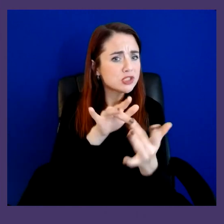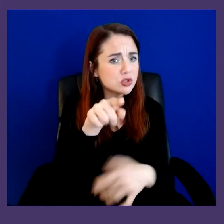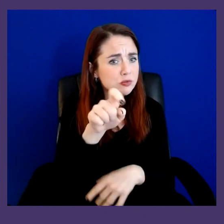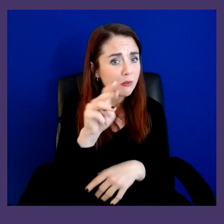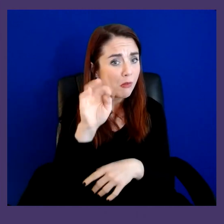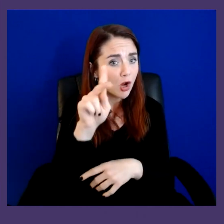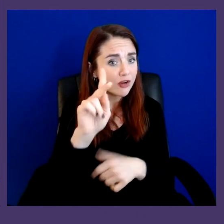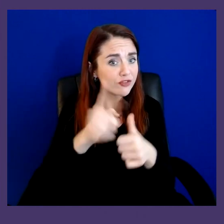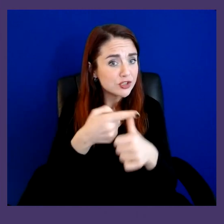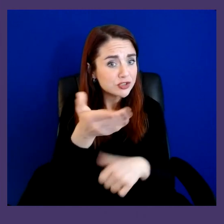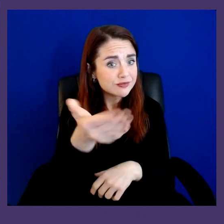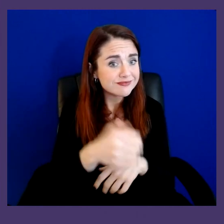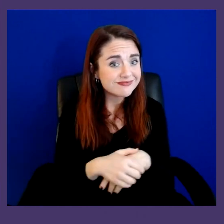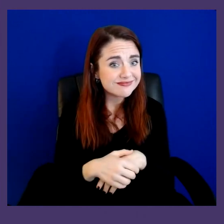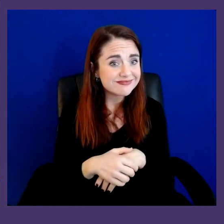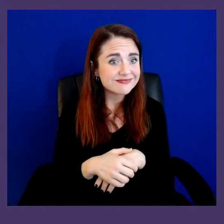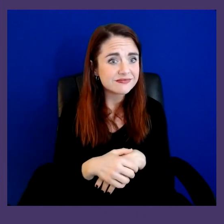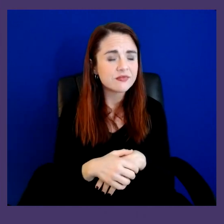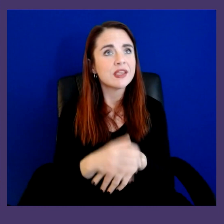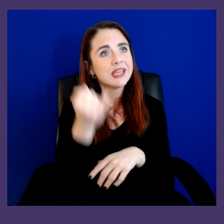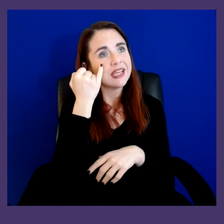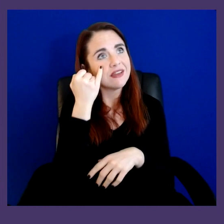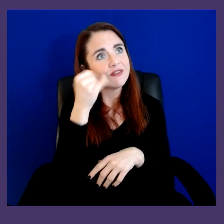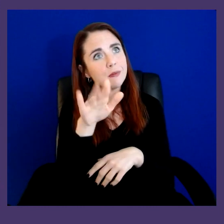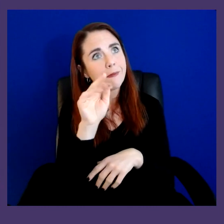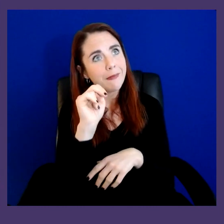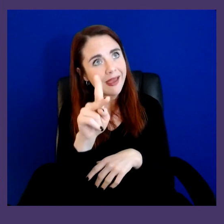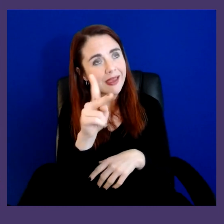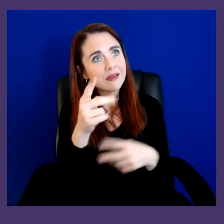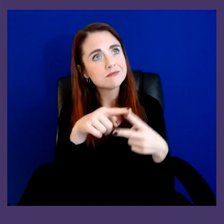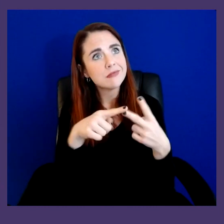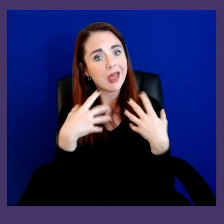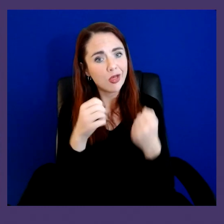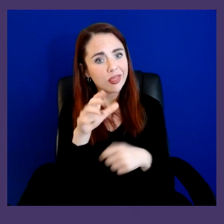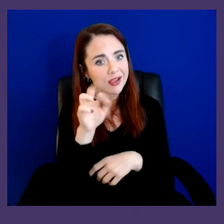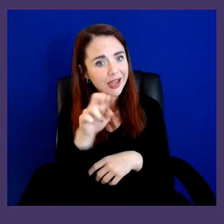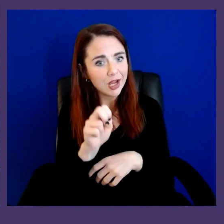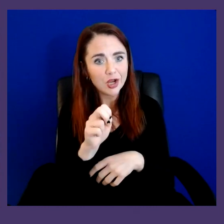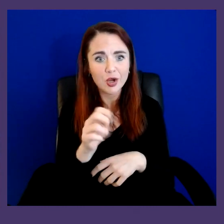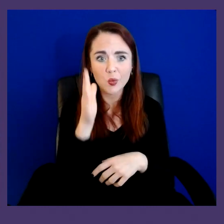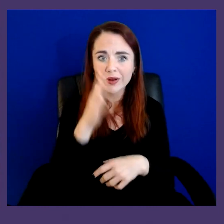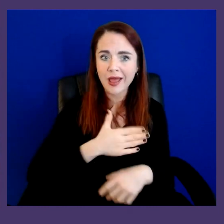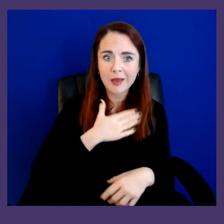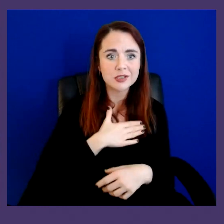If you're in banking or health care, we'd be delighted to chat. But actually any sector that is